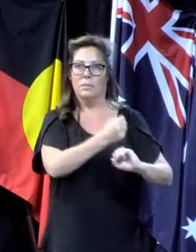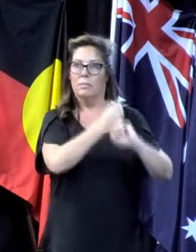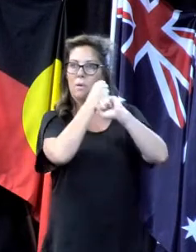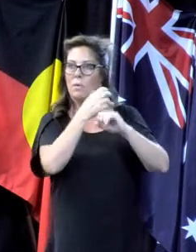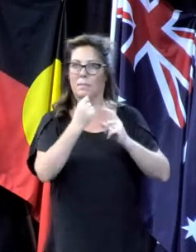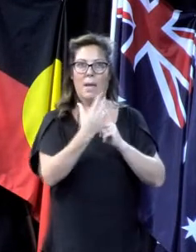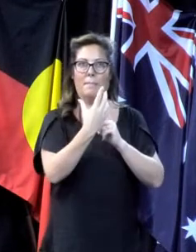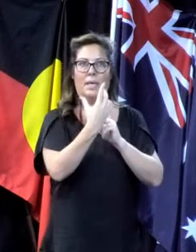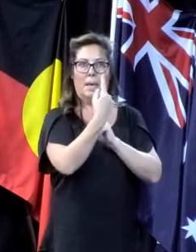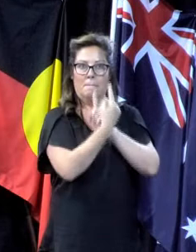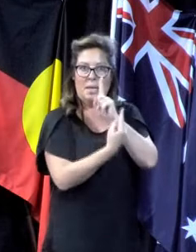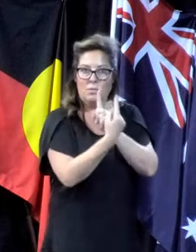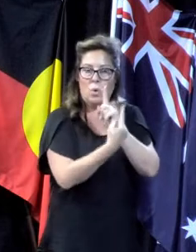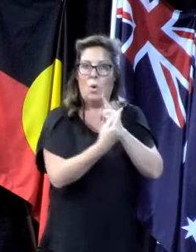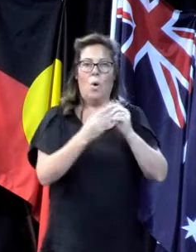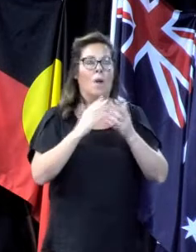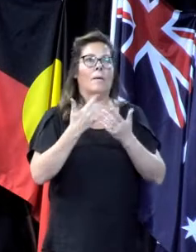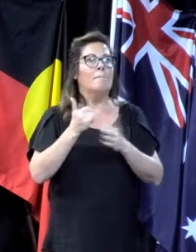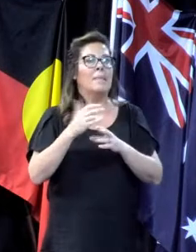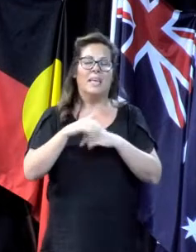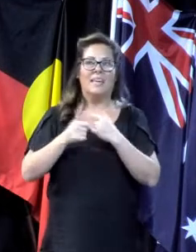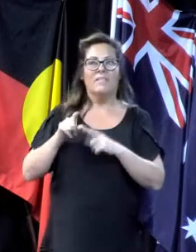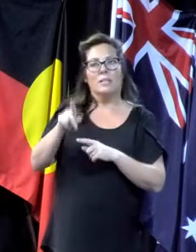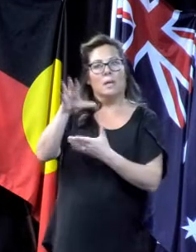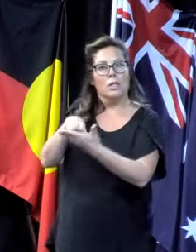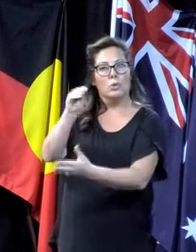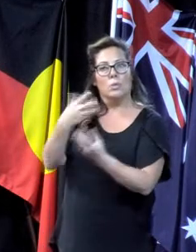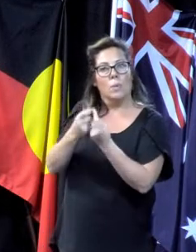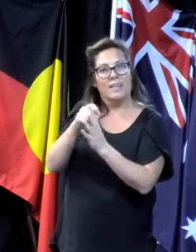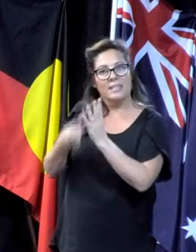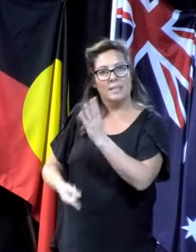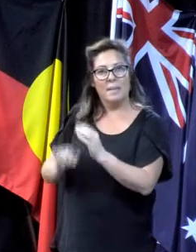and it’s around a particular behavioral issue, maybe get some medical expertise or something.